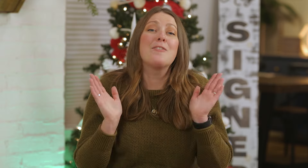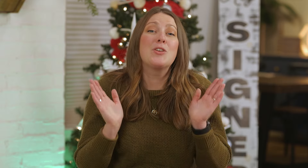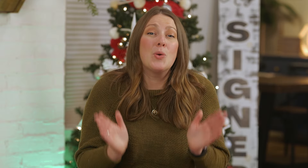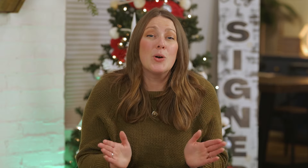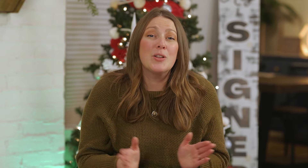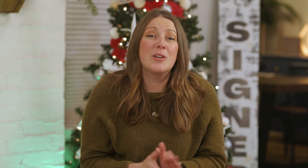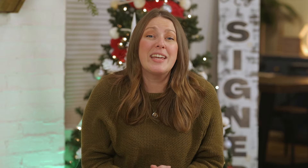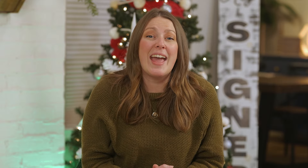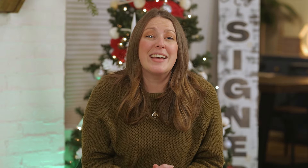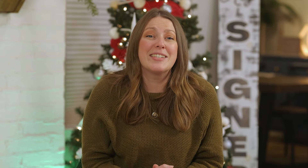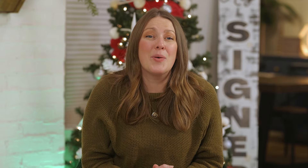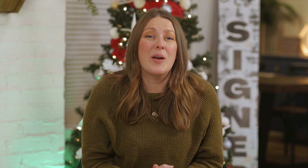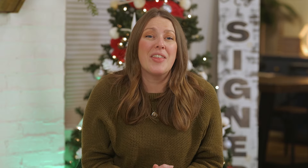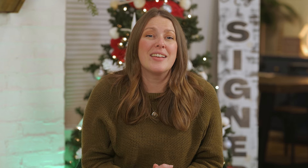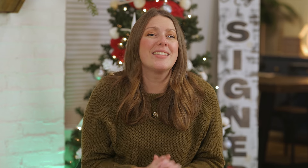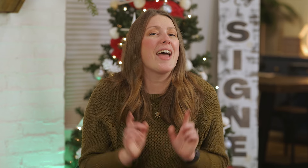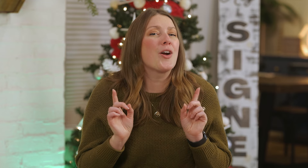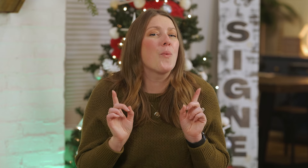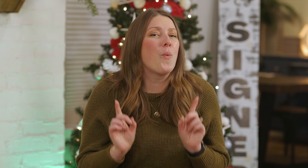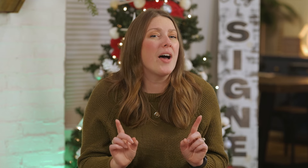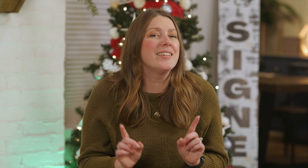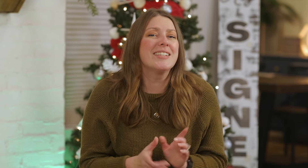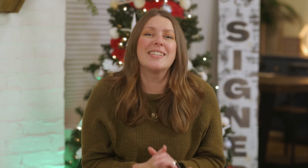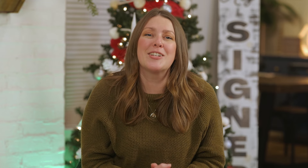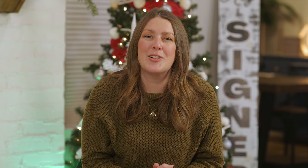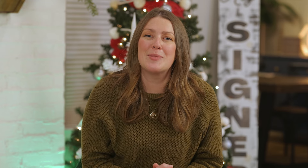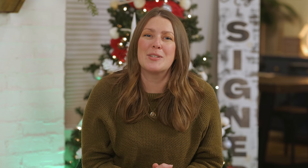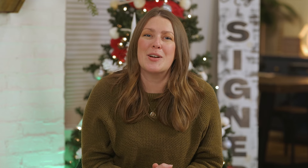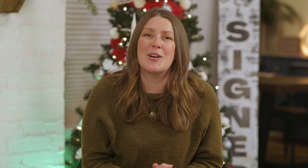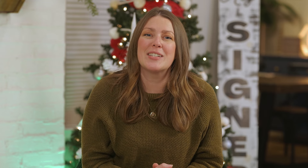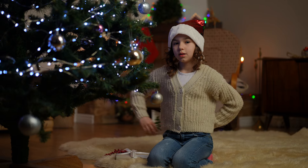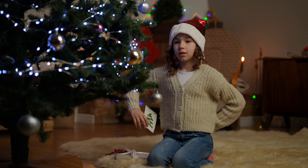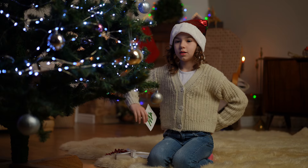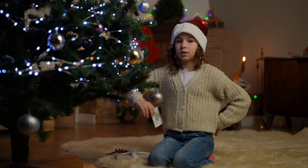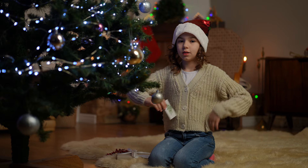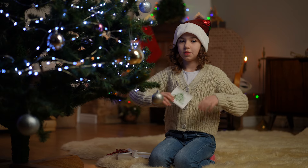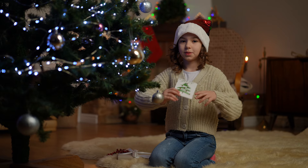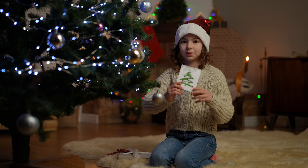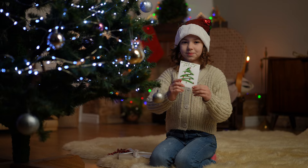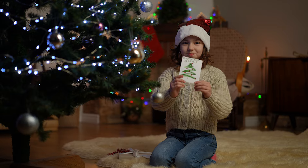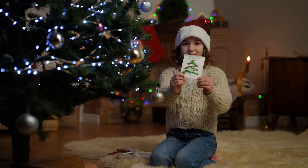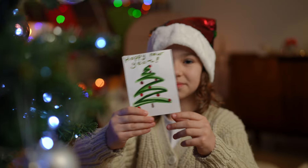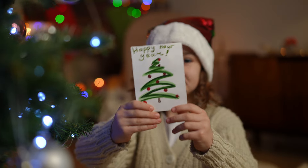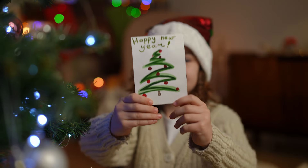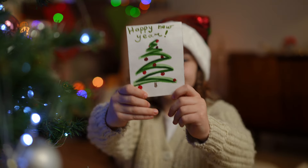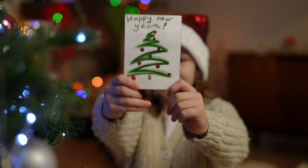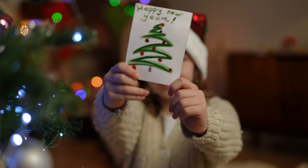if you're learning ASL with us and are one to send Christmas cards, add us to your list this year.